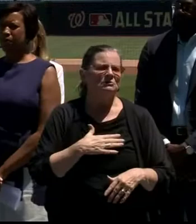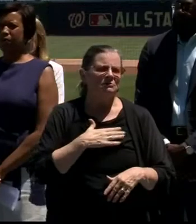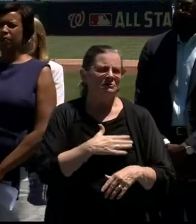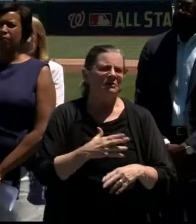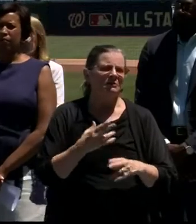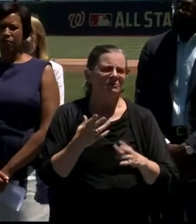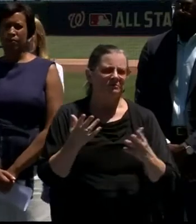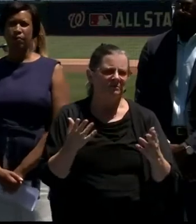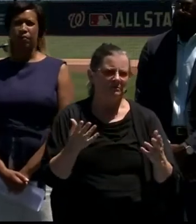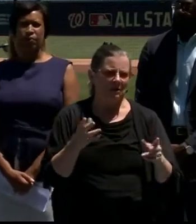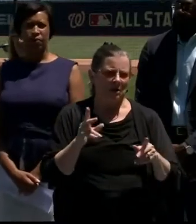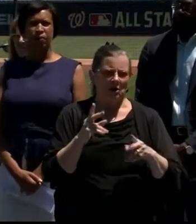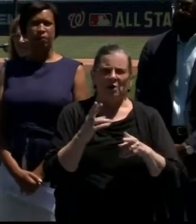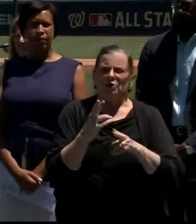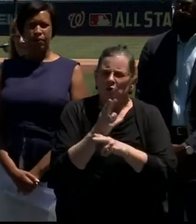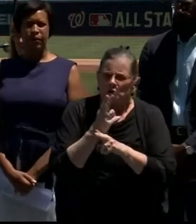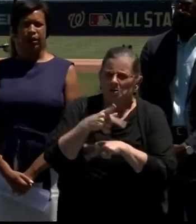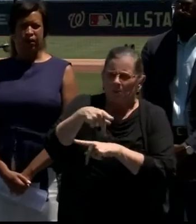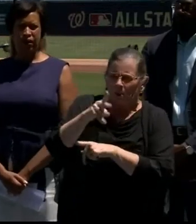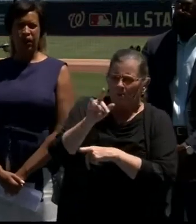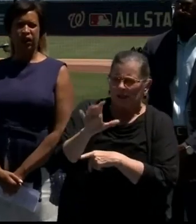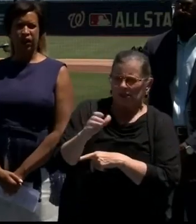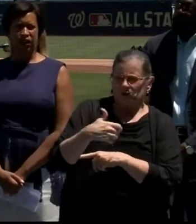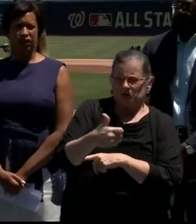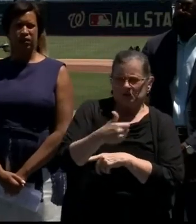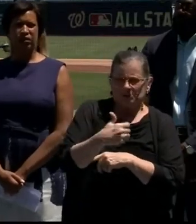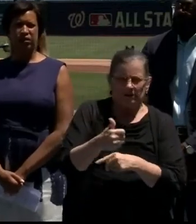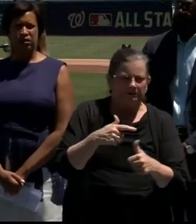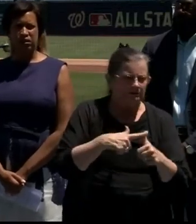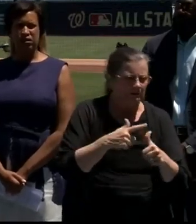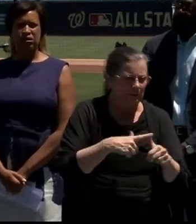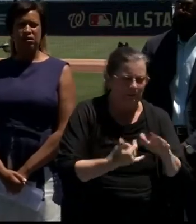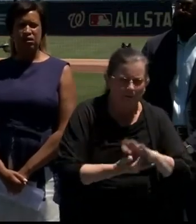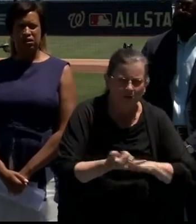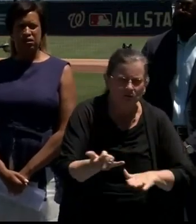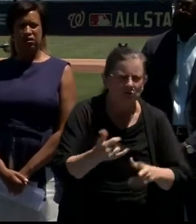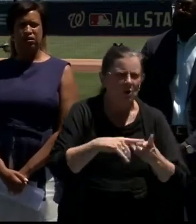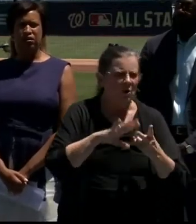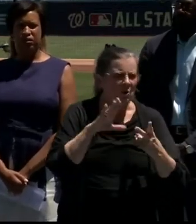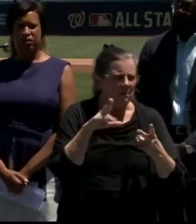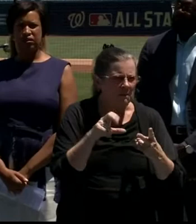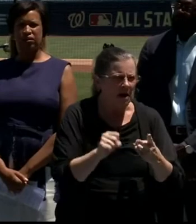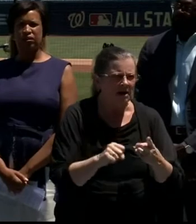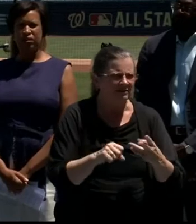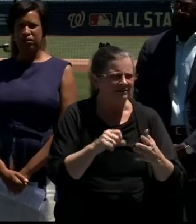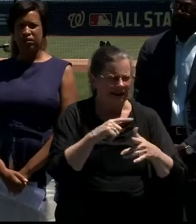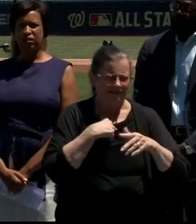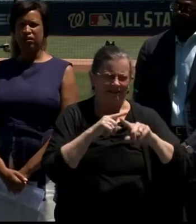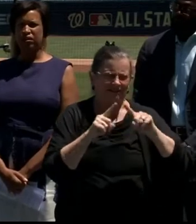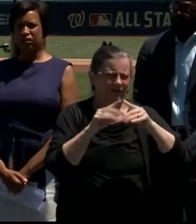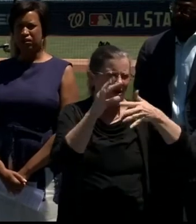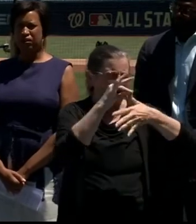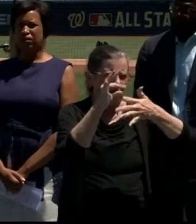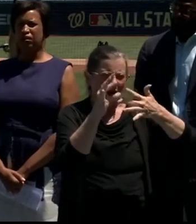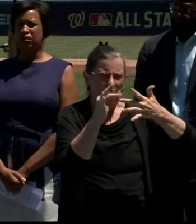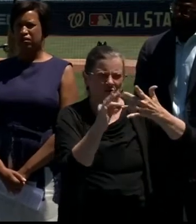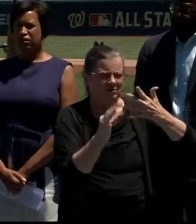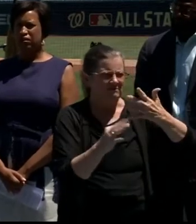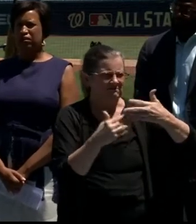THERE ARE A NUMBER OF OPTIONS, ALL OF THEM ARE ON THE WEBSITE AS HAS BEEN SAID SPORTSCAPITAL.DC.GOV.